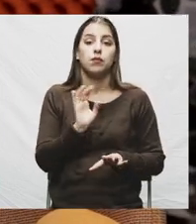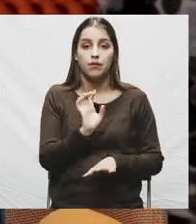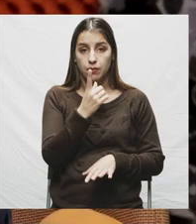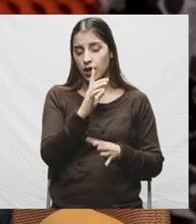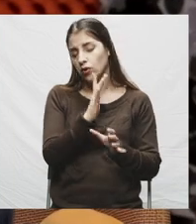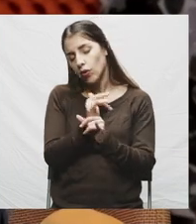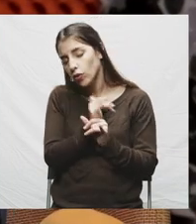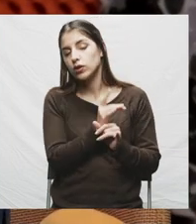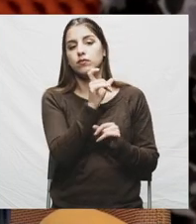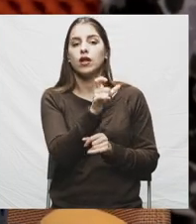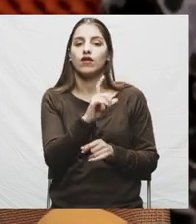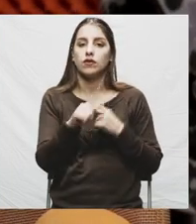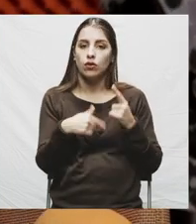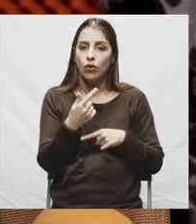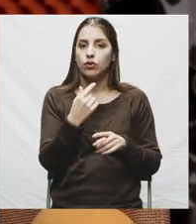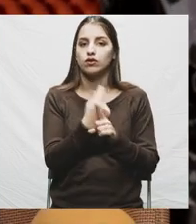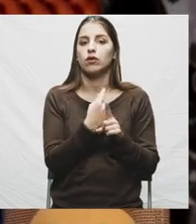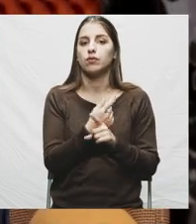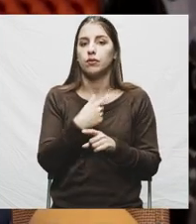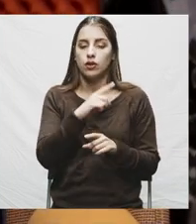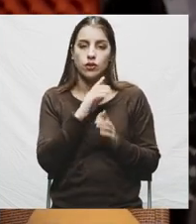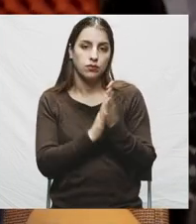First we would use other words and situations just to...